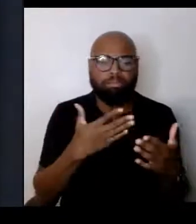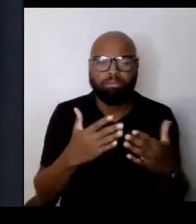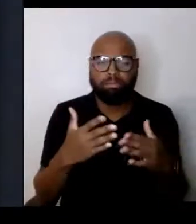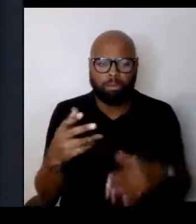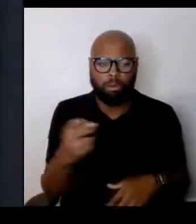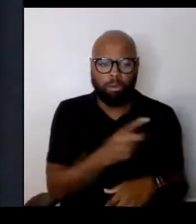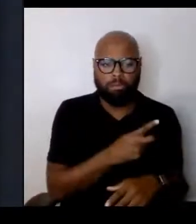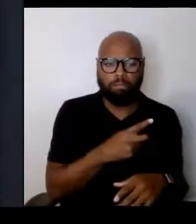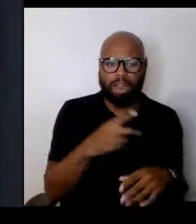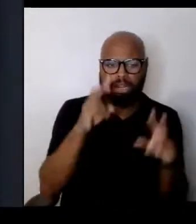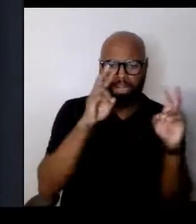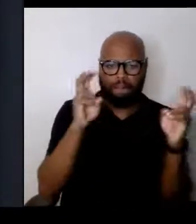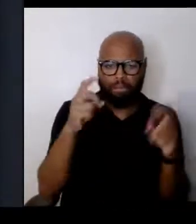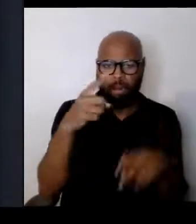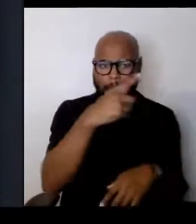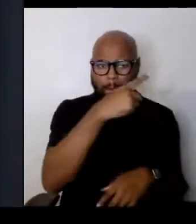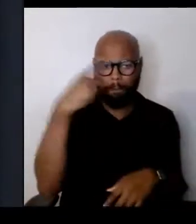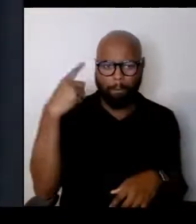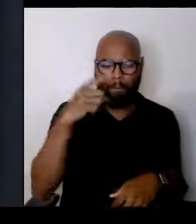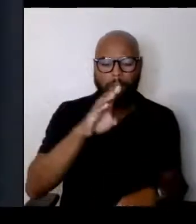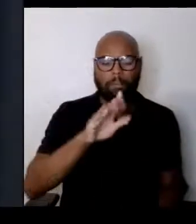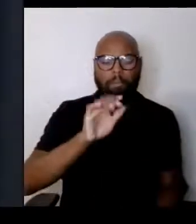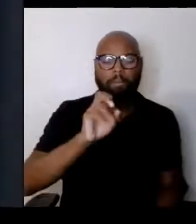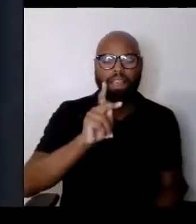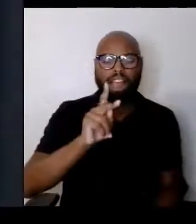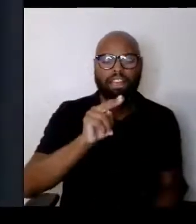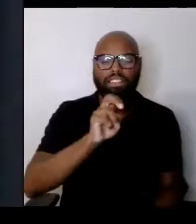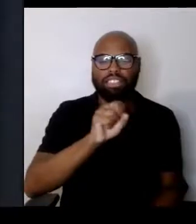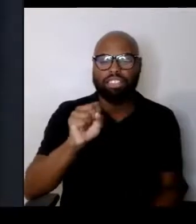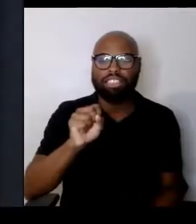and immigrant as we have been colonized by that we have